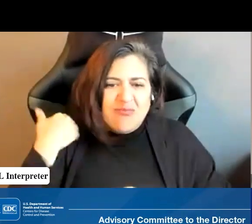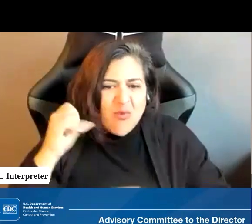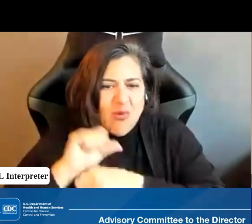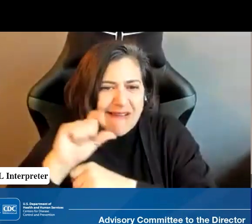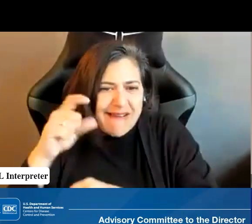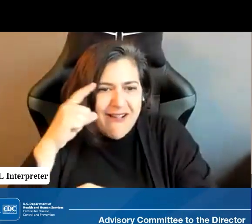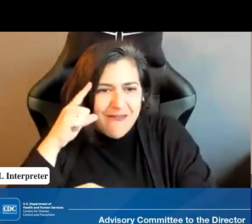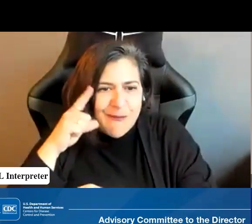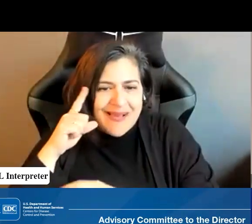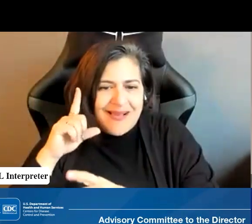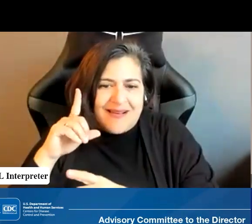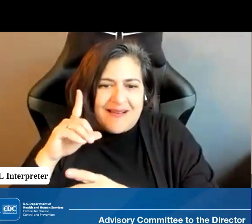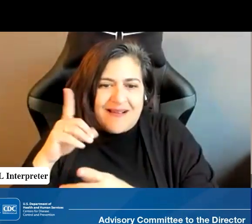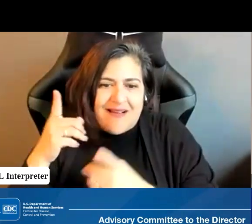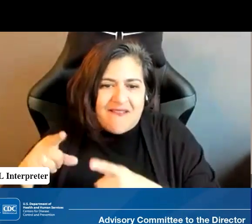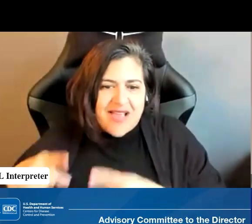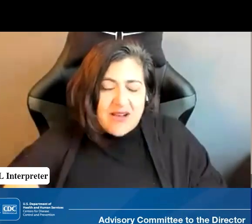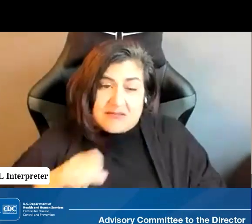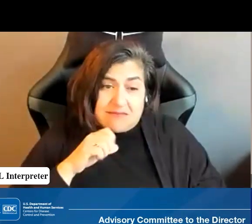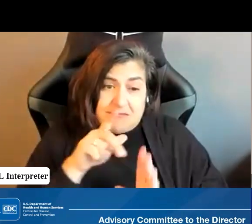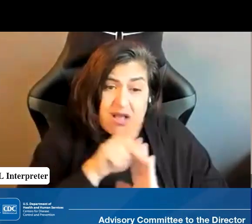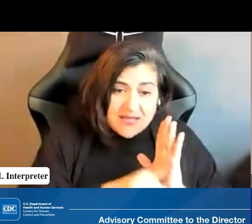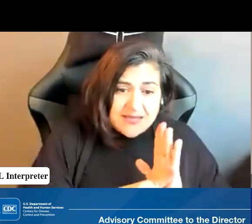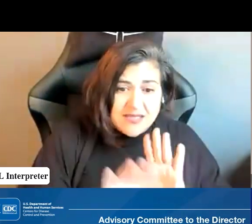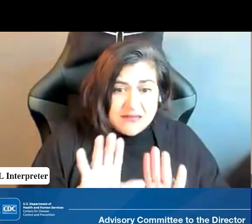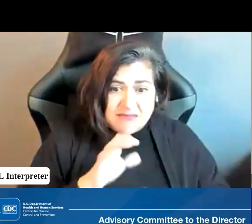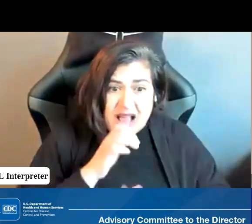And I don't want to shock you, but a natural CFO who actually cared and leaned in